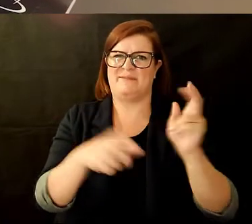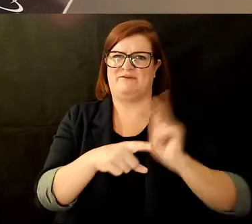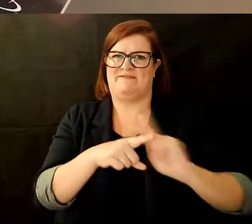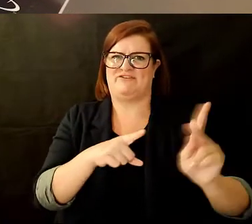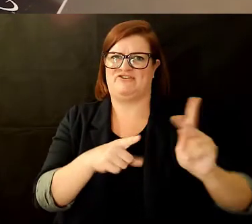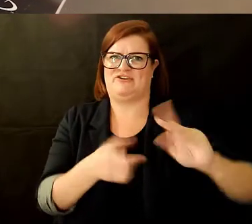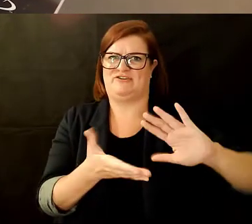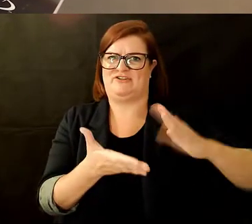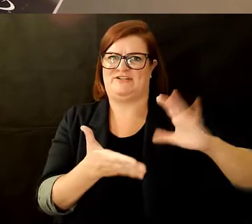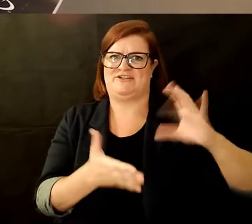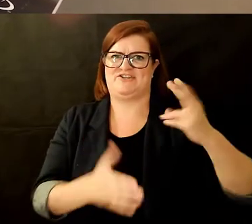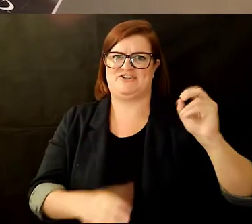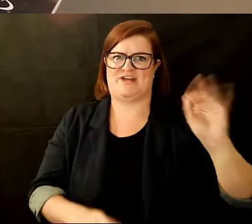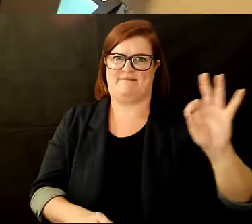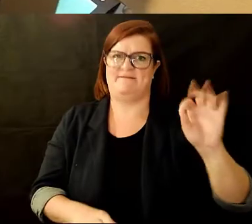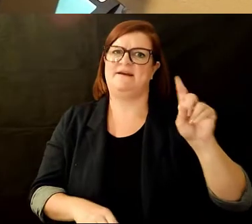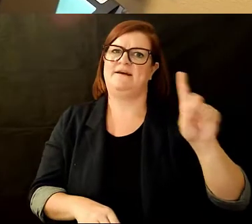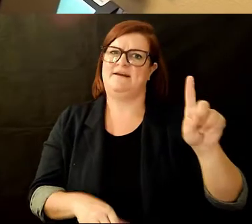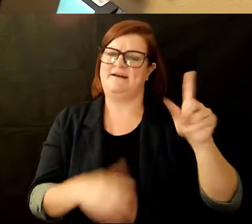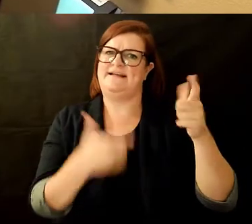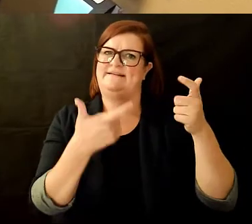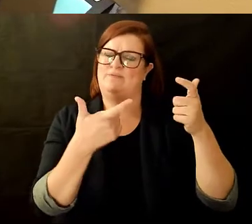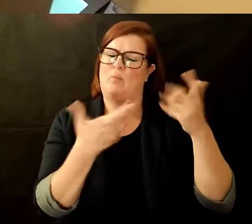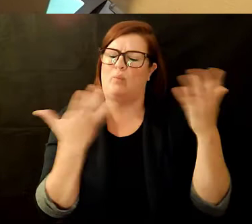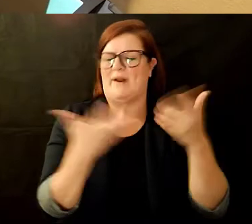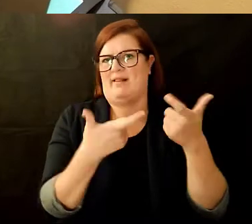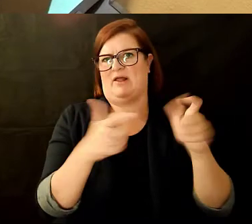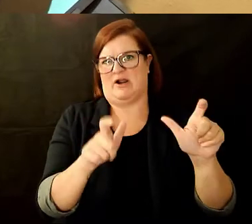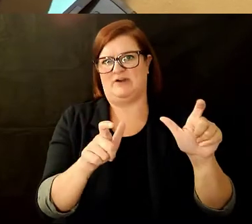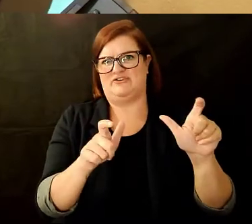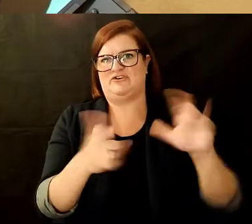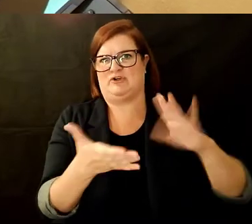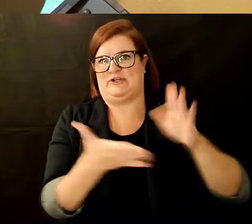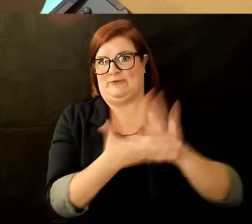It's what a large company or culinary school would use.